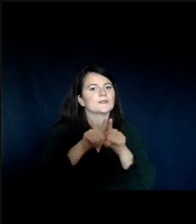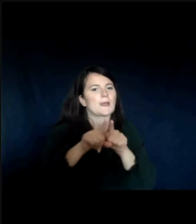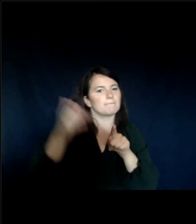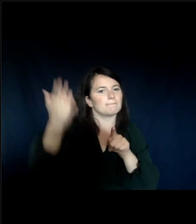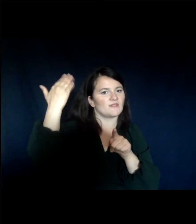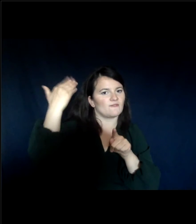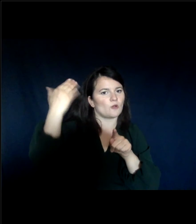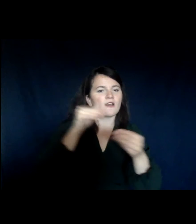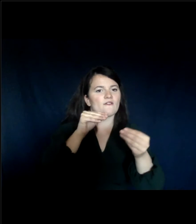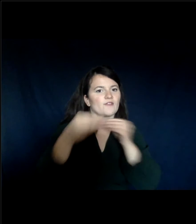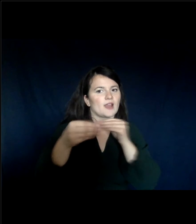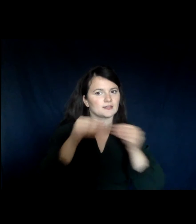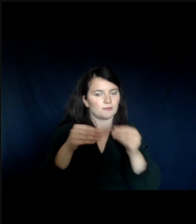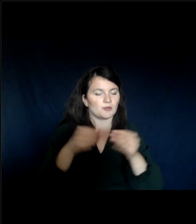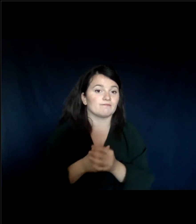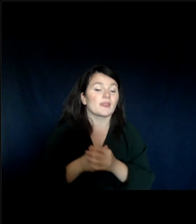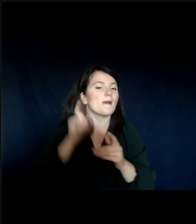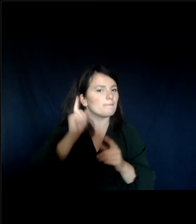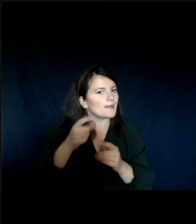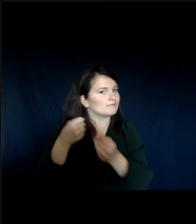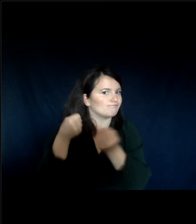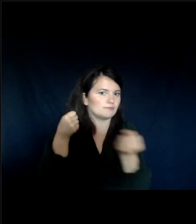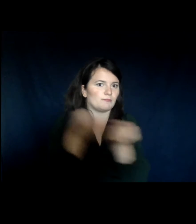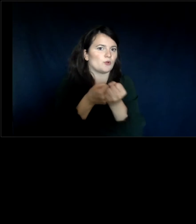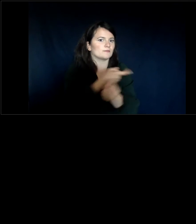such as persons with disabilities. Thank you very much.